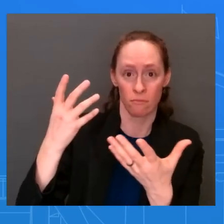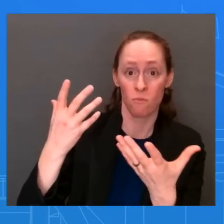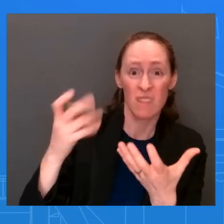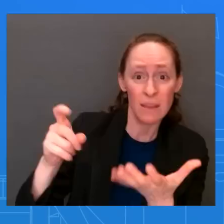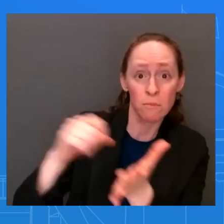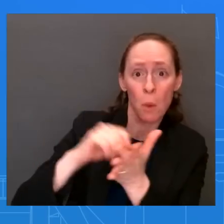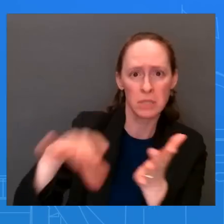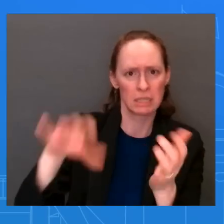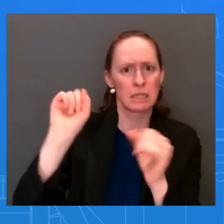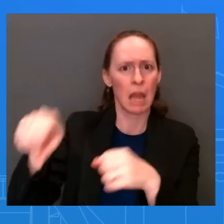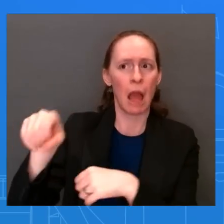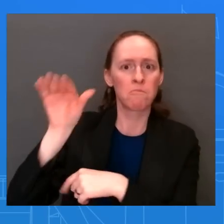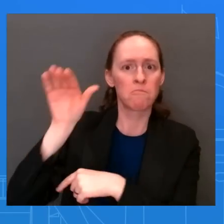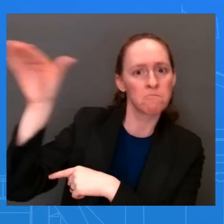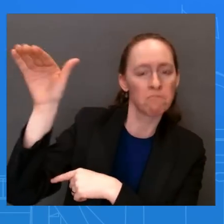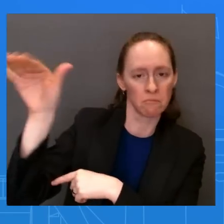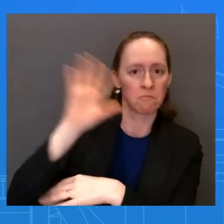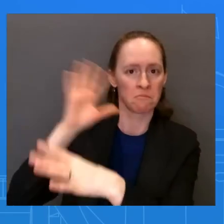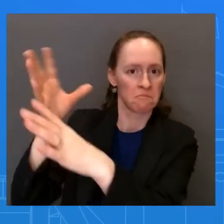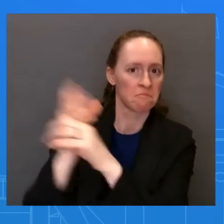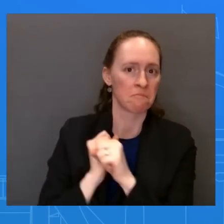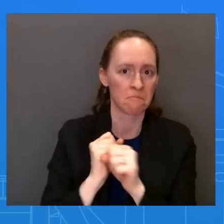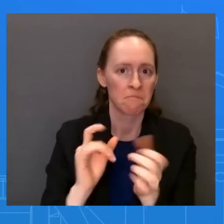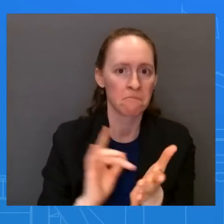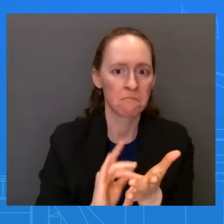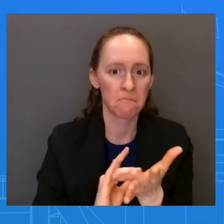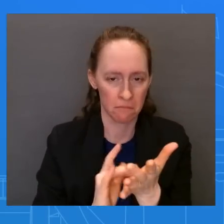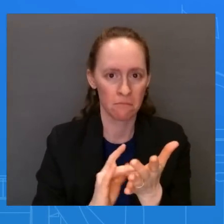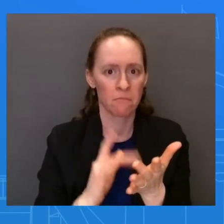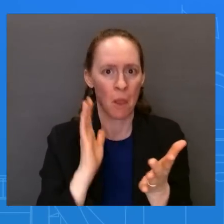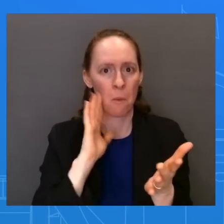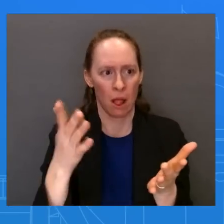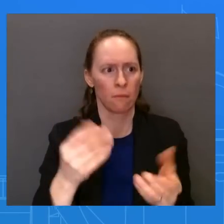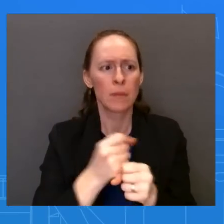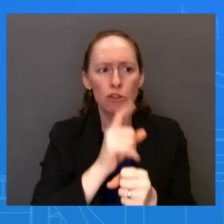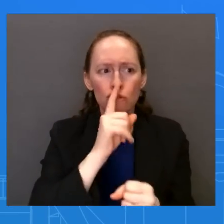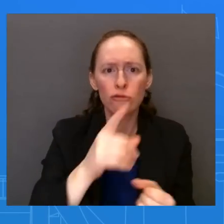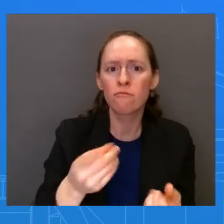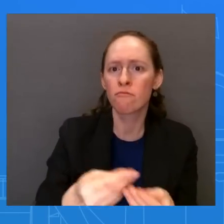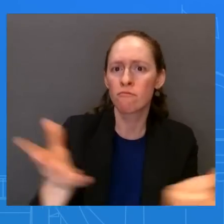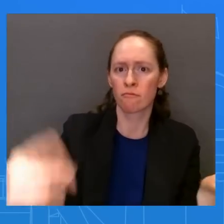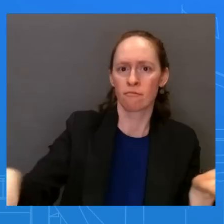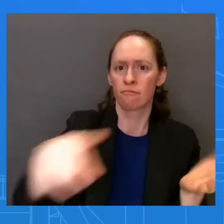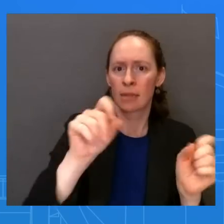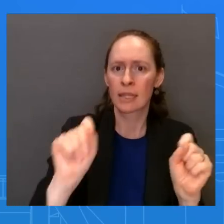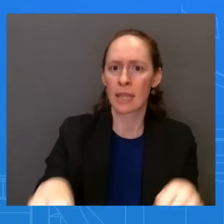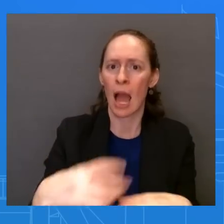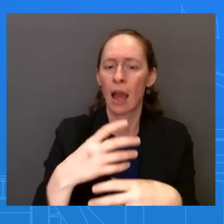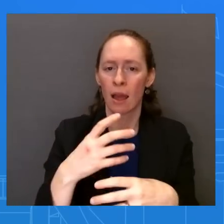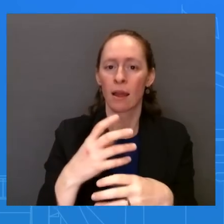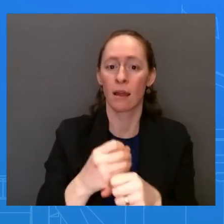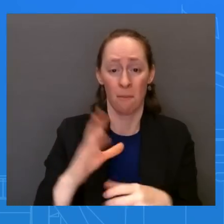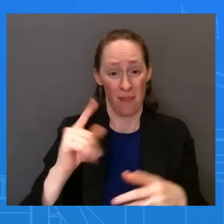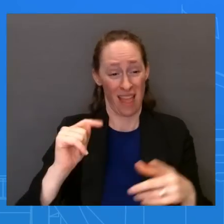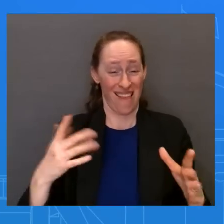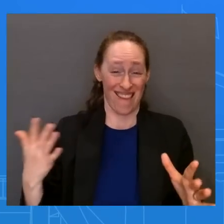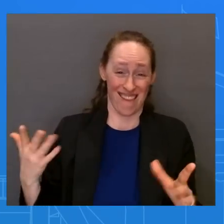The only way to restore the protections of Roe is for Congress to pass a national law codifying the right to choose.